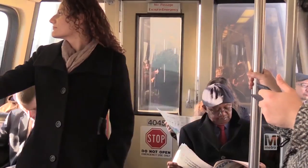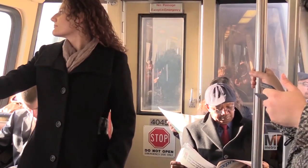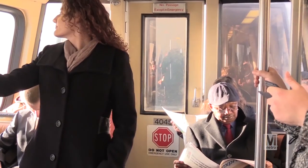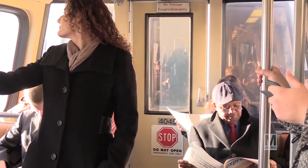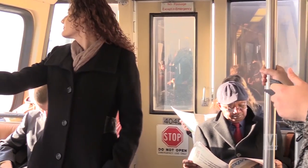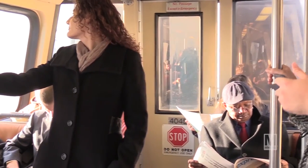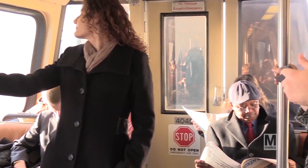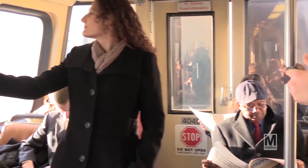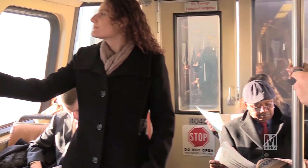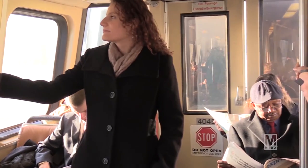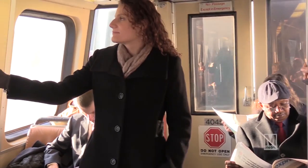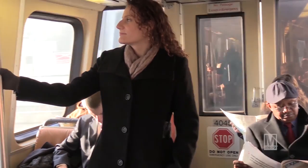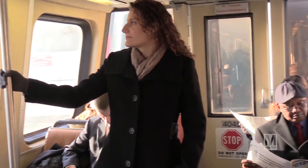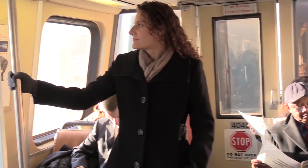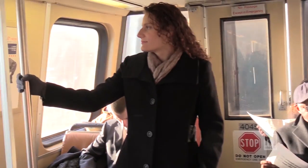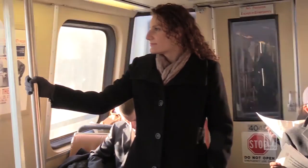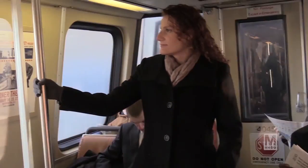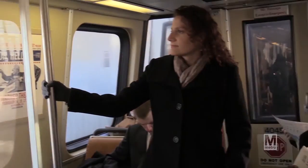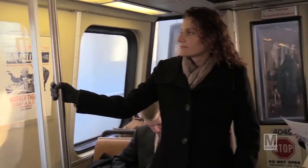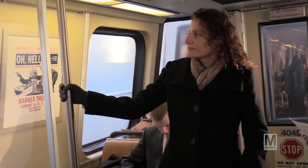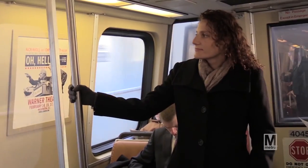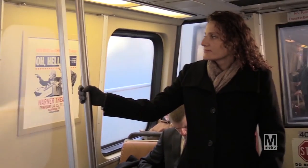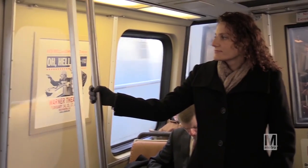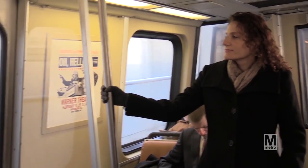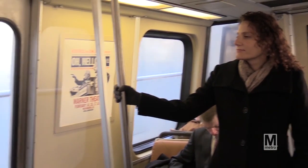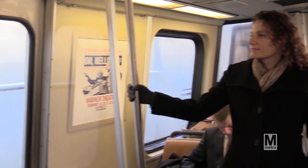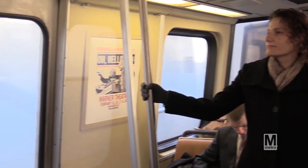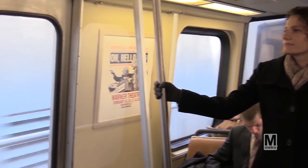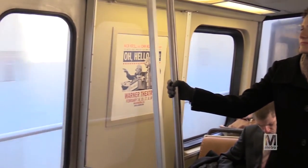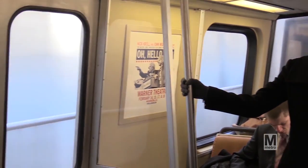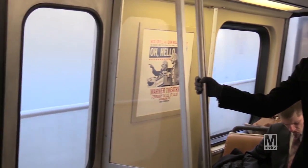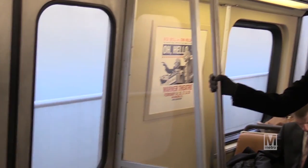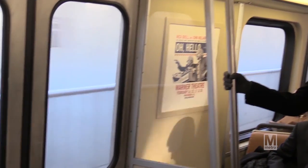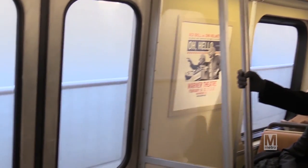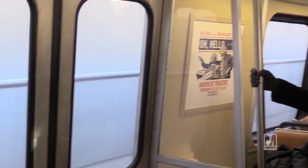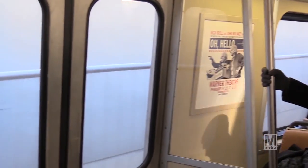any of the customers who fall in that category. Most days, there's no problem with the Metro.